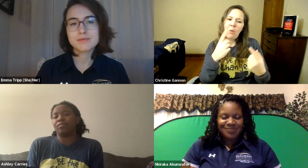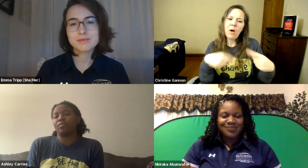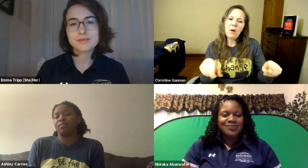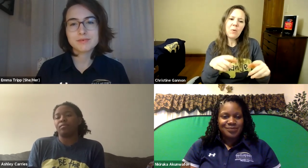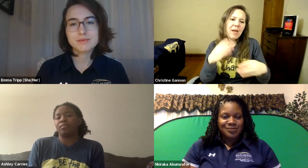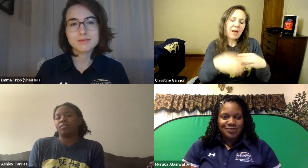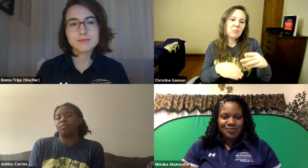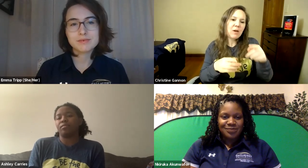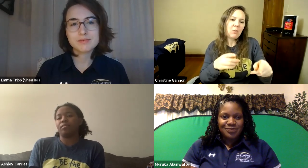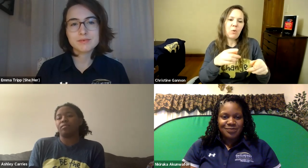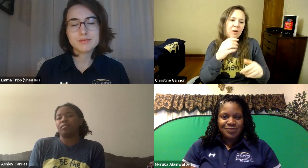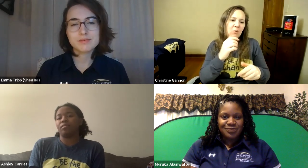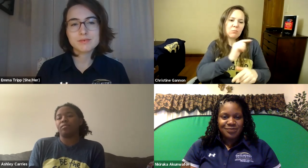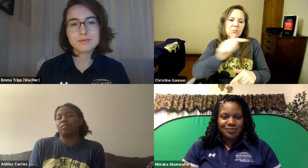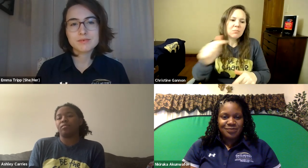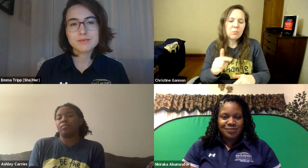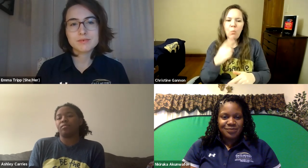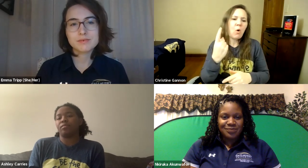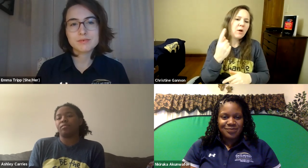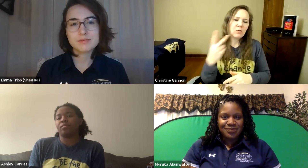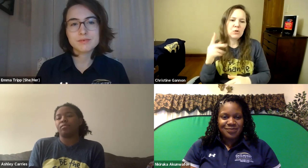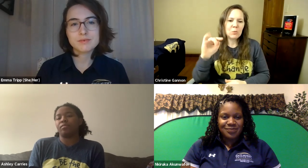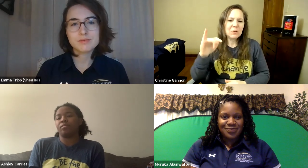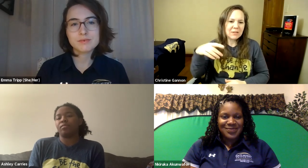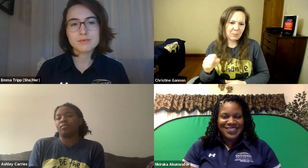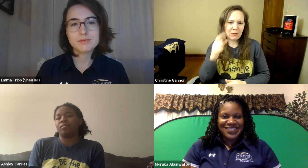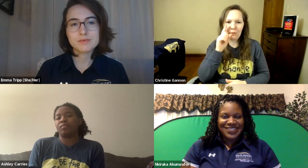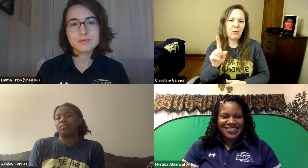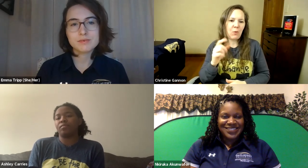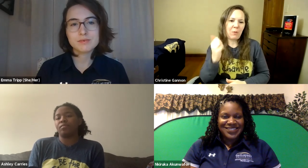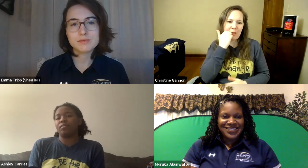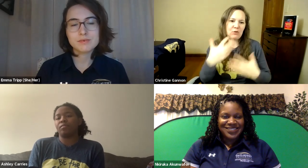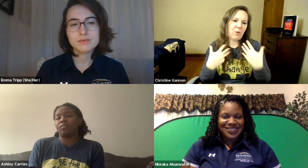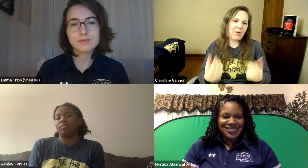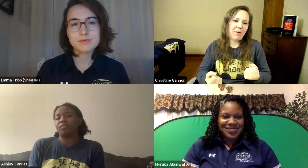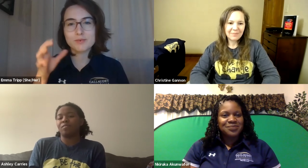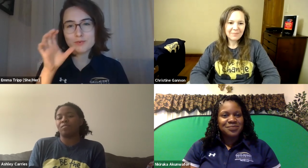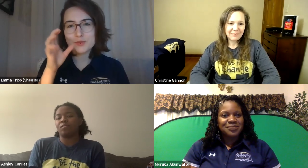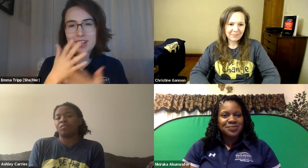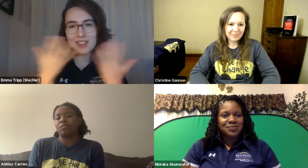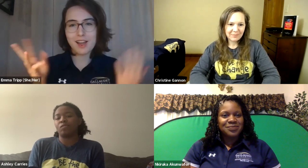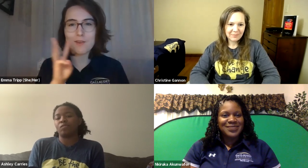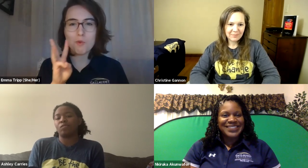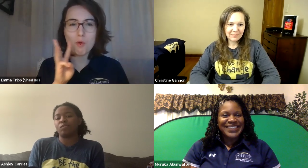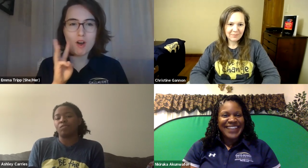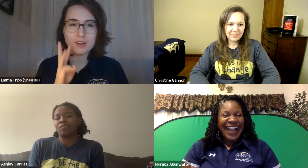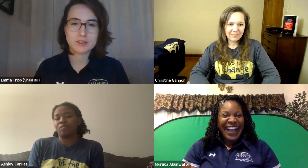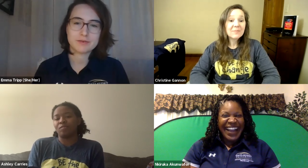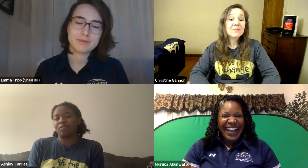I want to end the discussion by asking you all to give a tip related to period health. > Drink a lot of water.